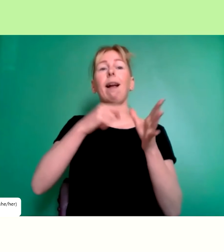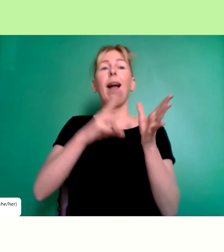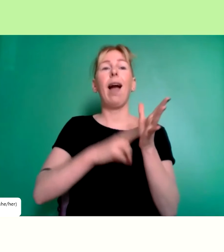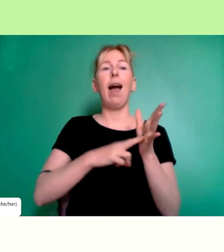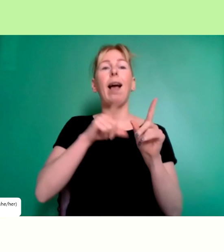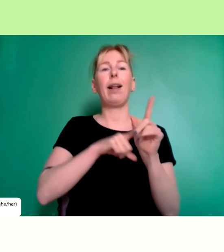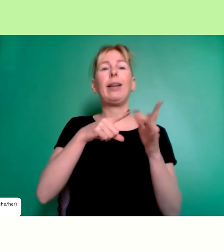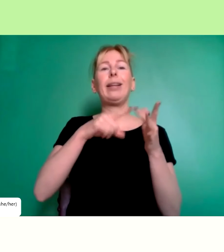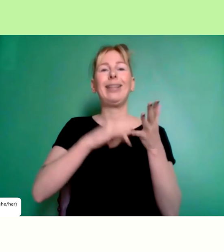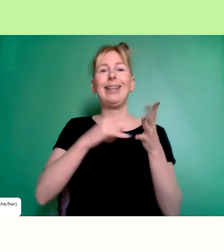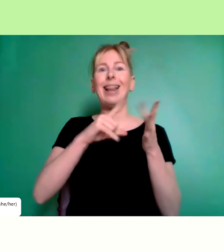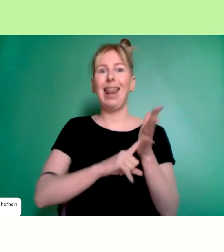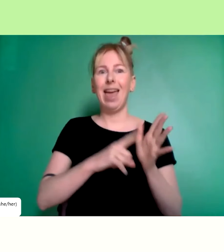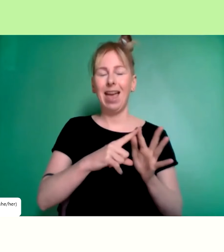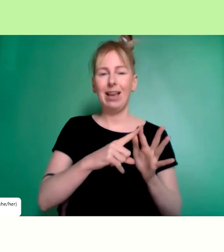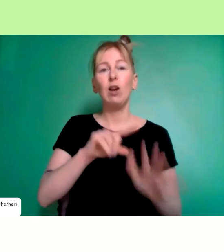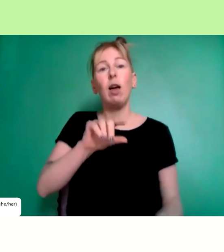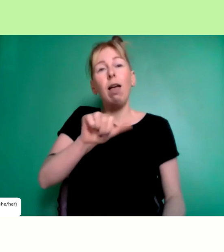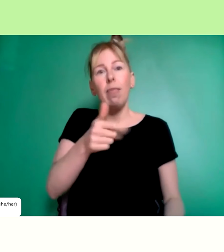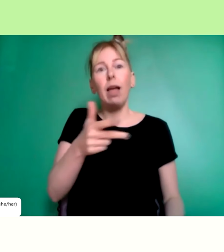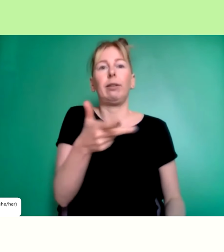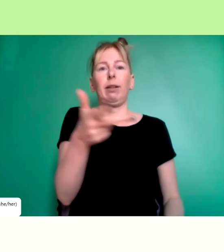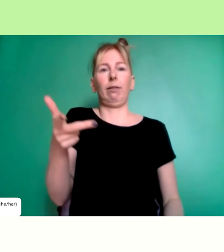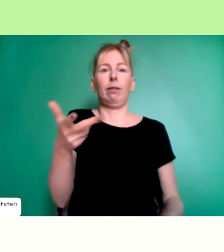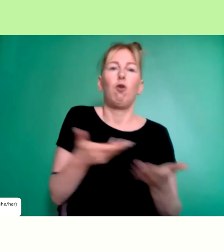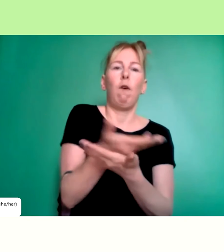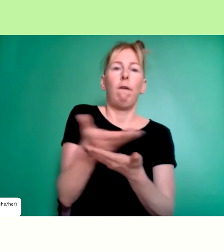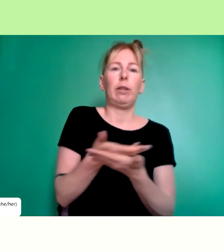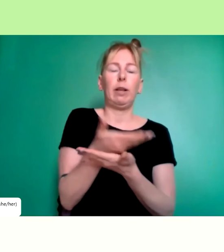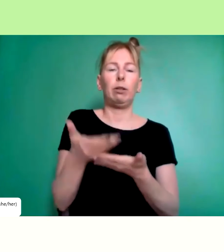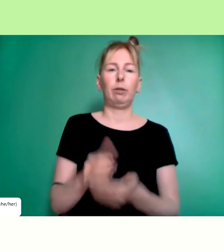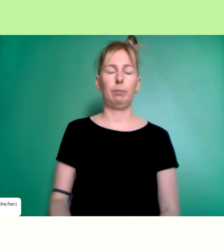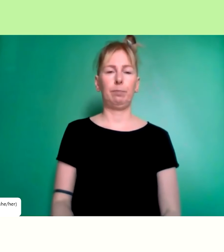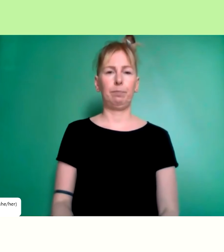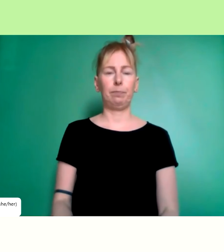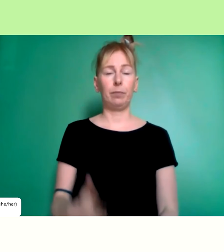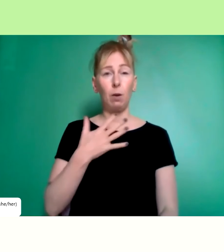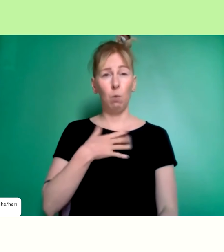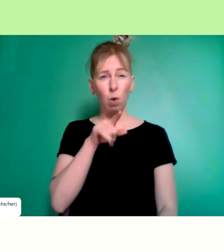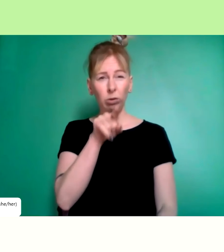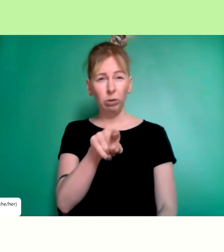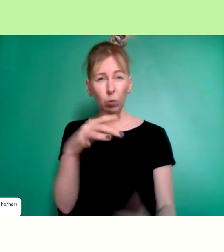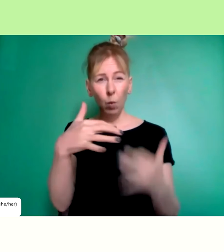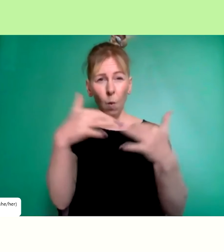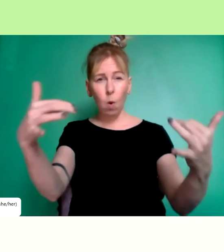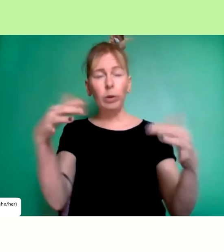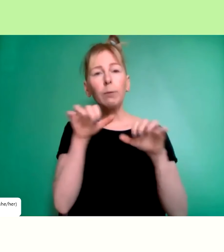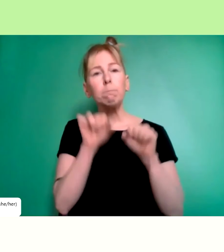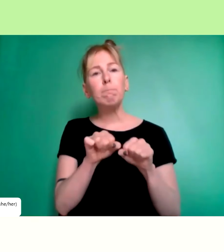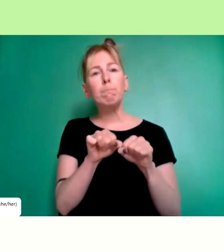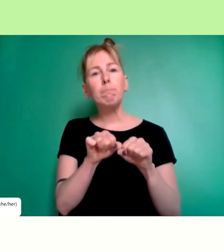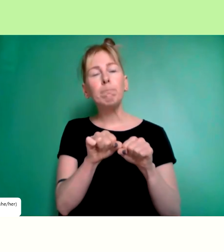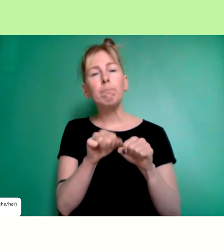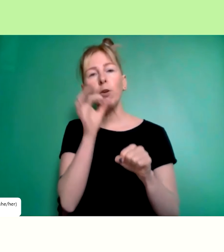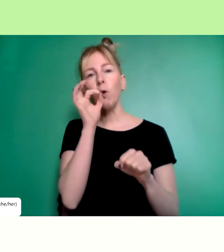But rather than waiting right to the end for you to jump in and ask questions, just maybe if we could treat this as a bit of a kind of free forum.